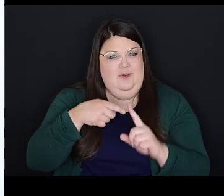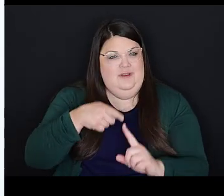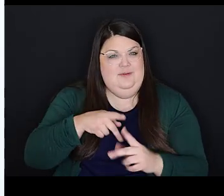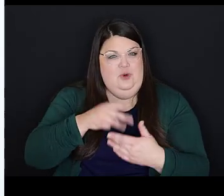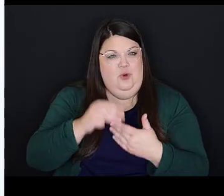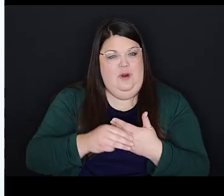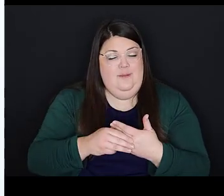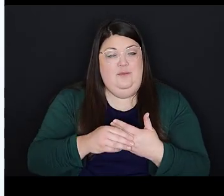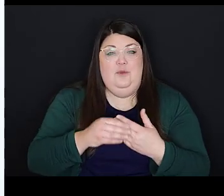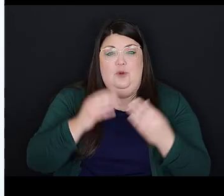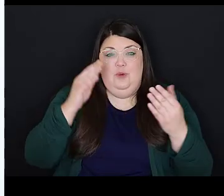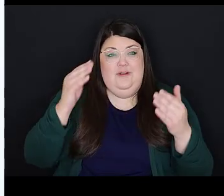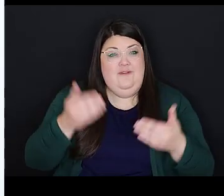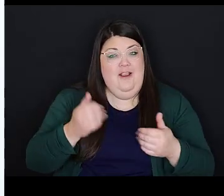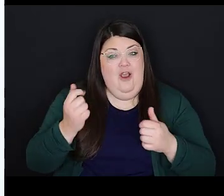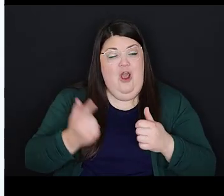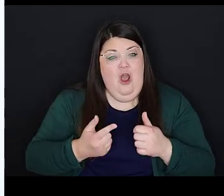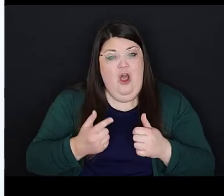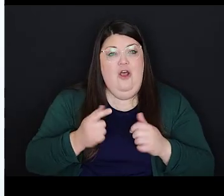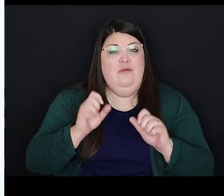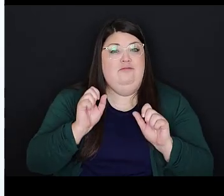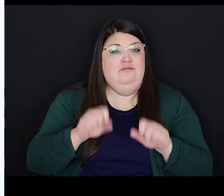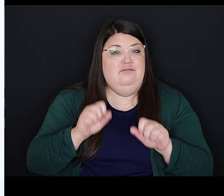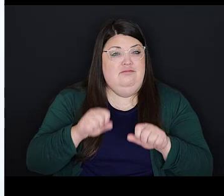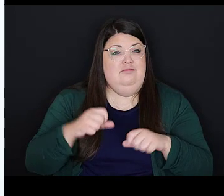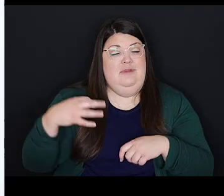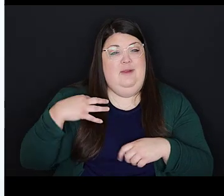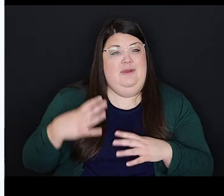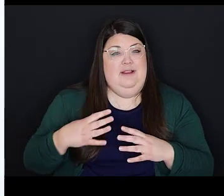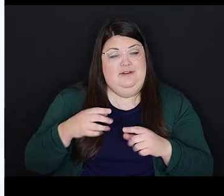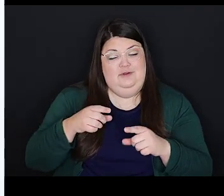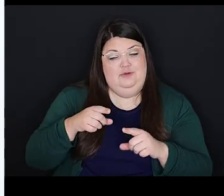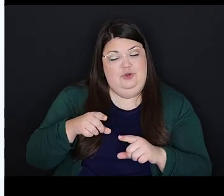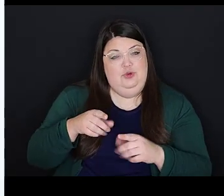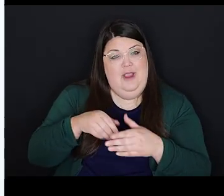We invite all prospective applicants to access this recording along with their